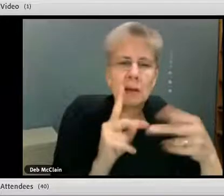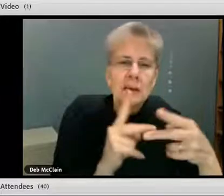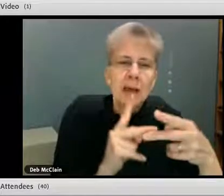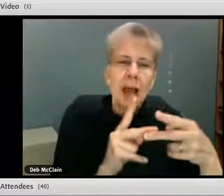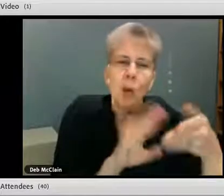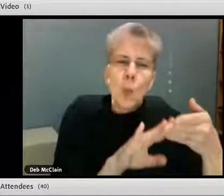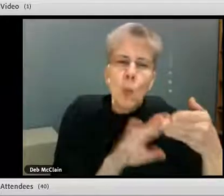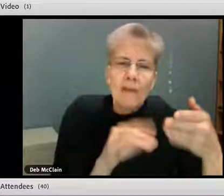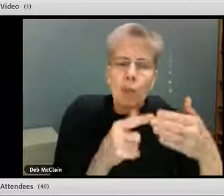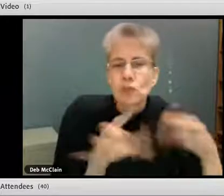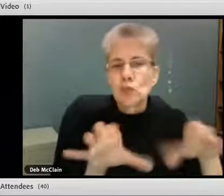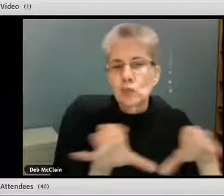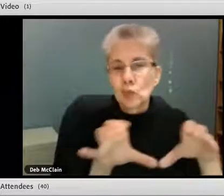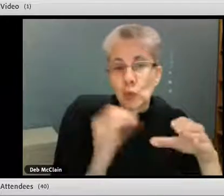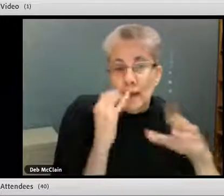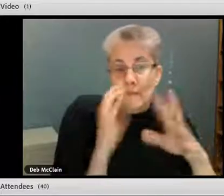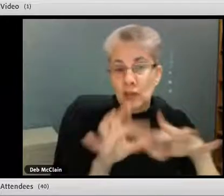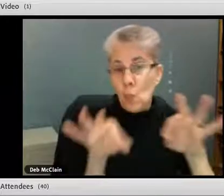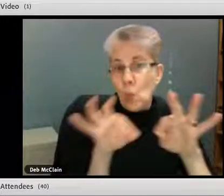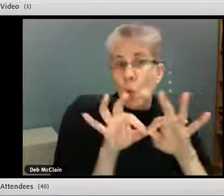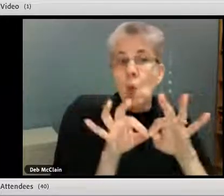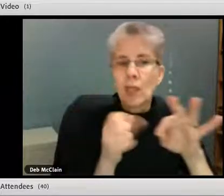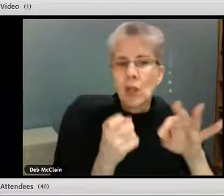if it's worth a little bit of money for that kind of stuff.